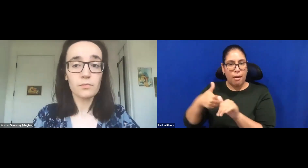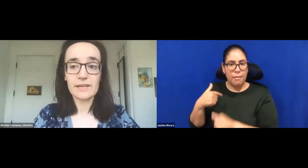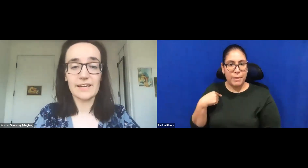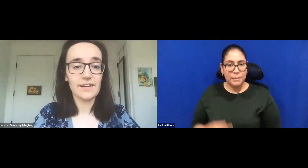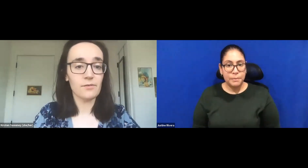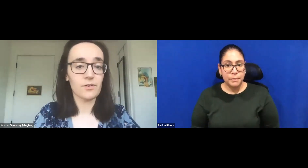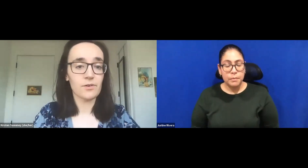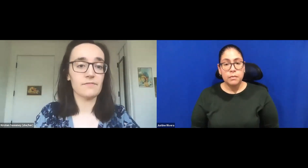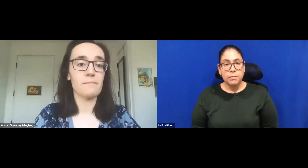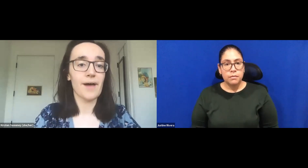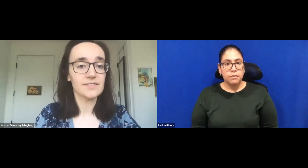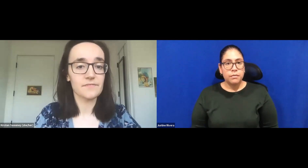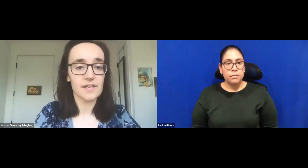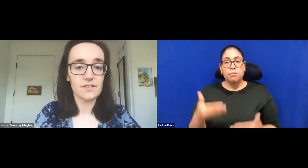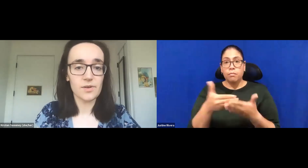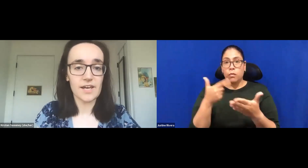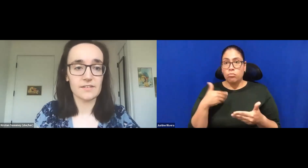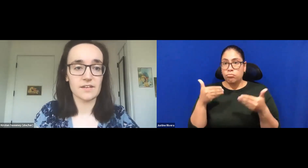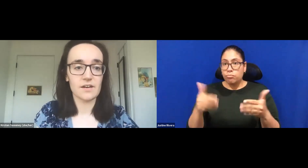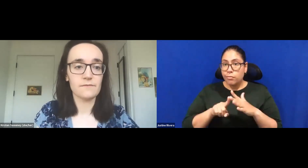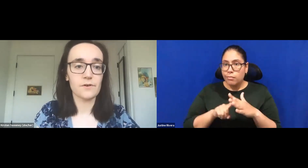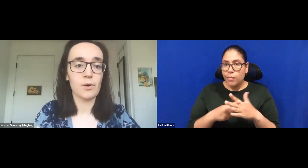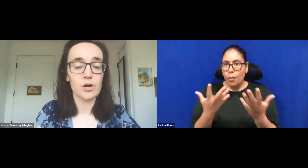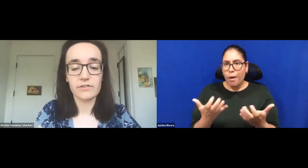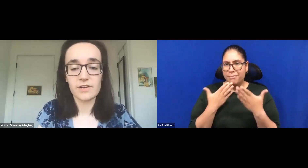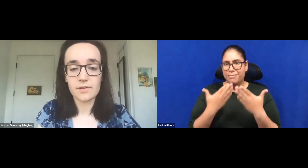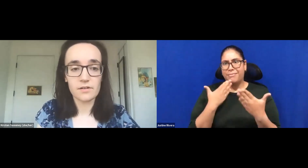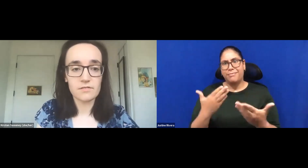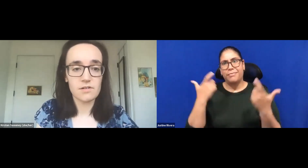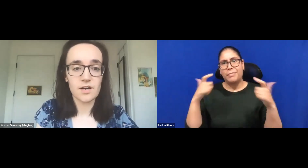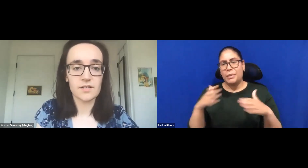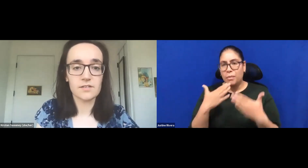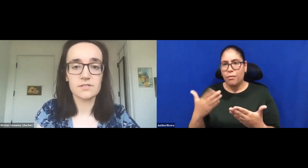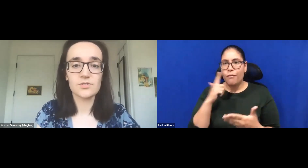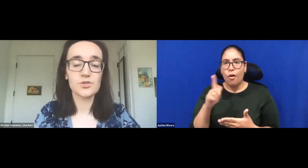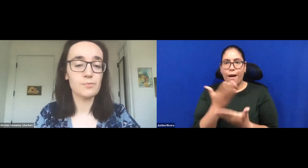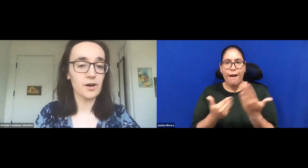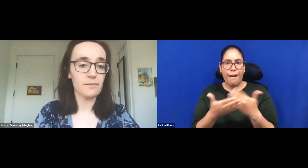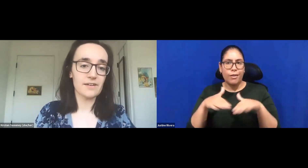we begin, I want to give a massive thank you to Hands On for partnering with A.R.T./New York on this two-part panel